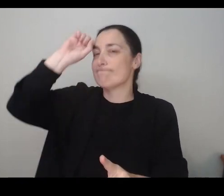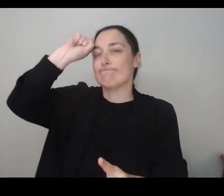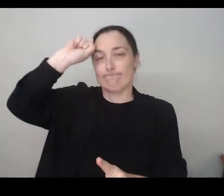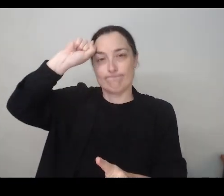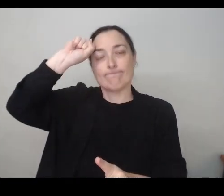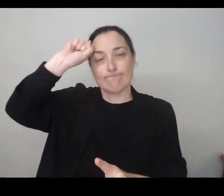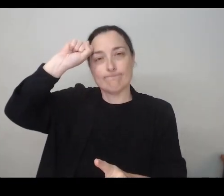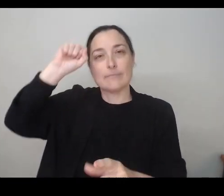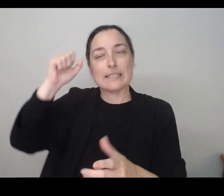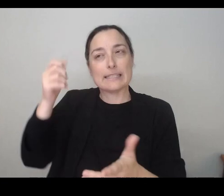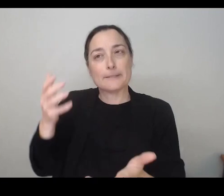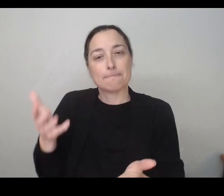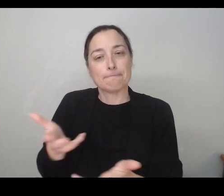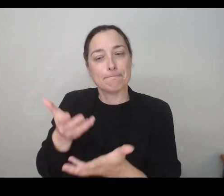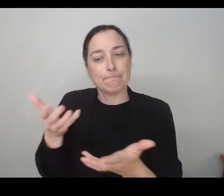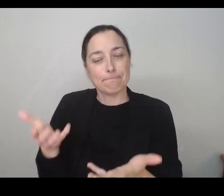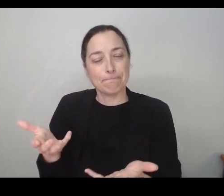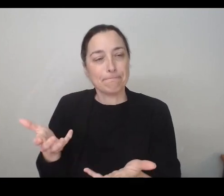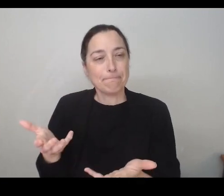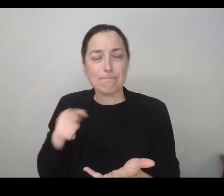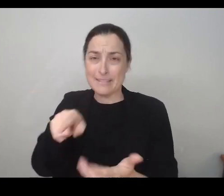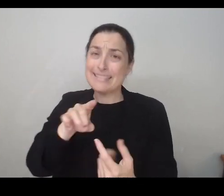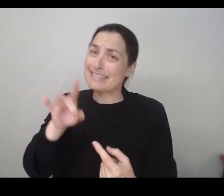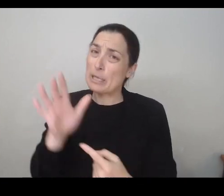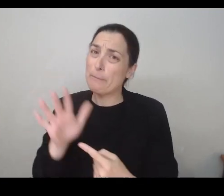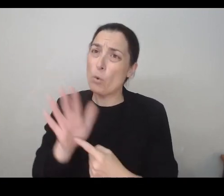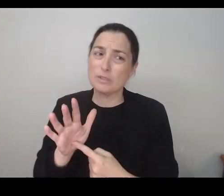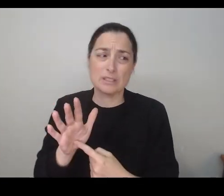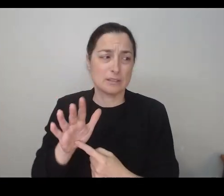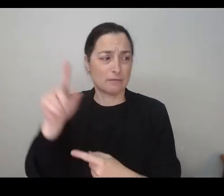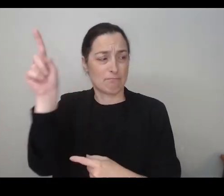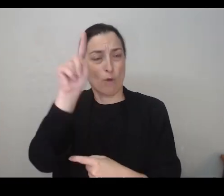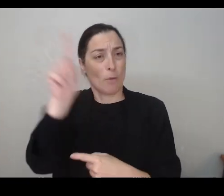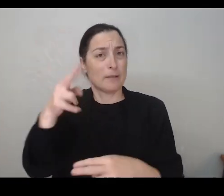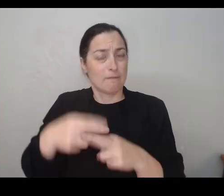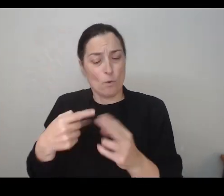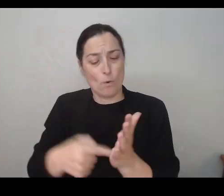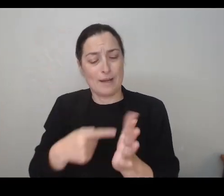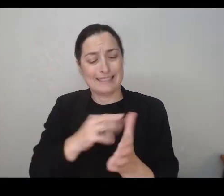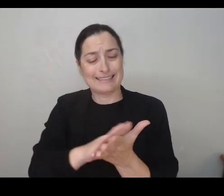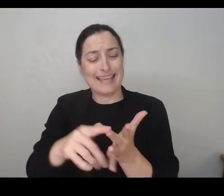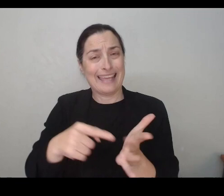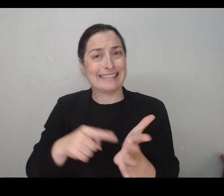yeah, he's at an important moment for Tahitian people and that's something is going to disappear.